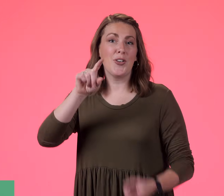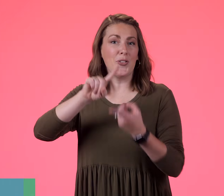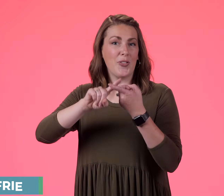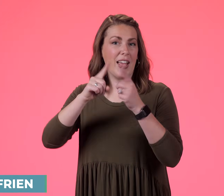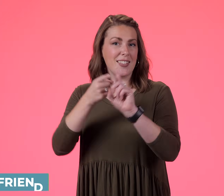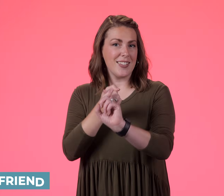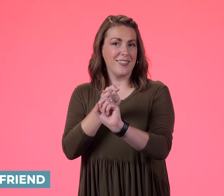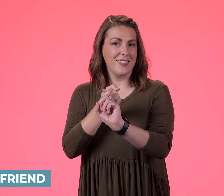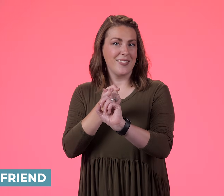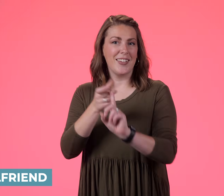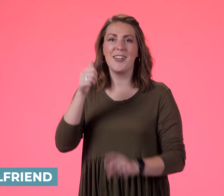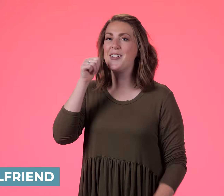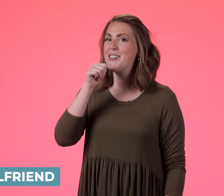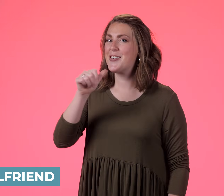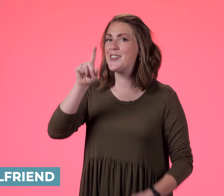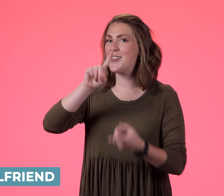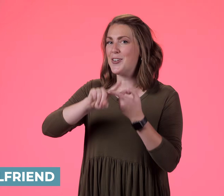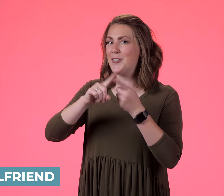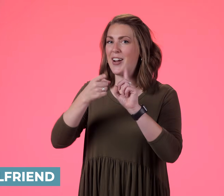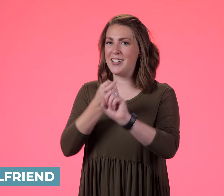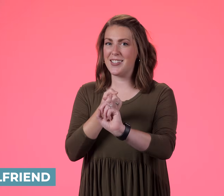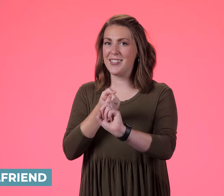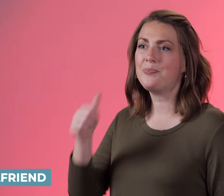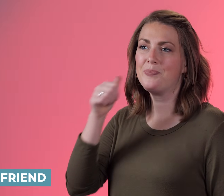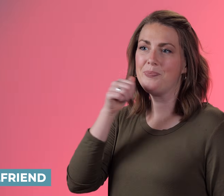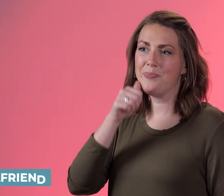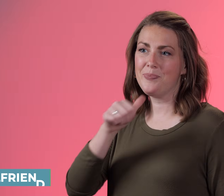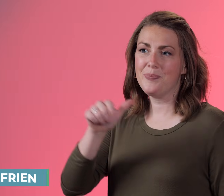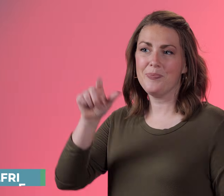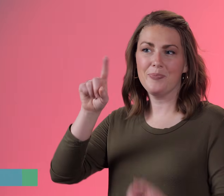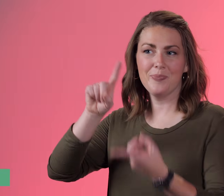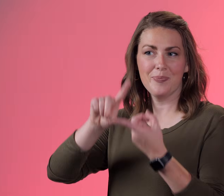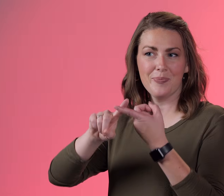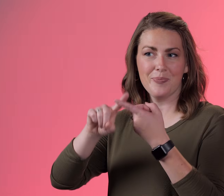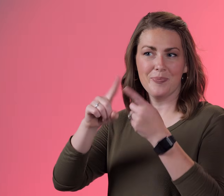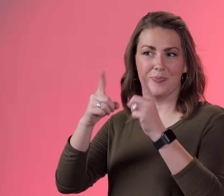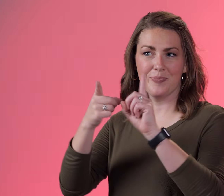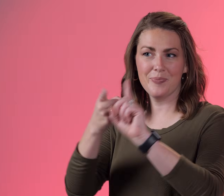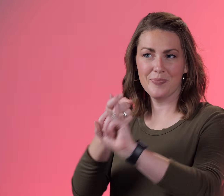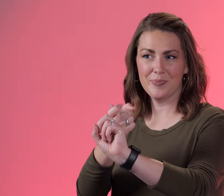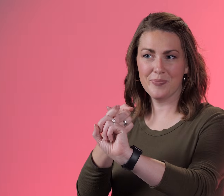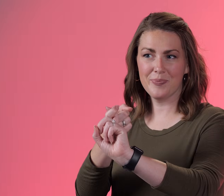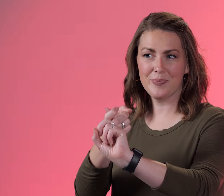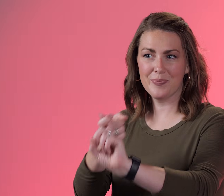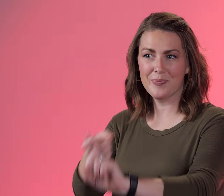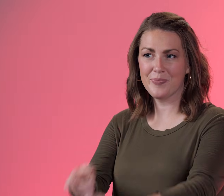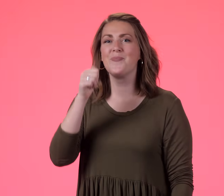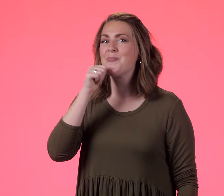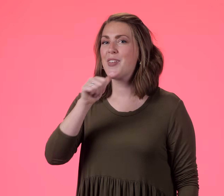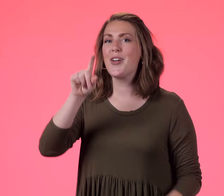Girlfriend. The sign girl and friend together.